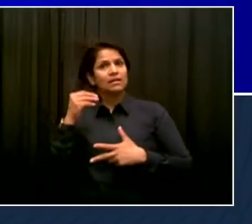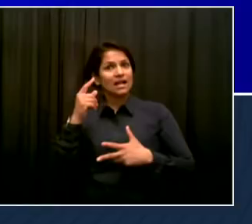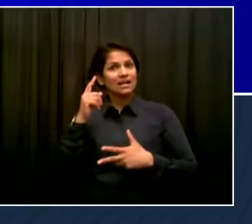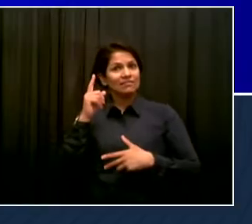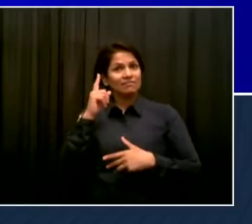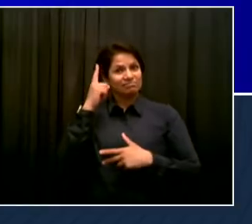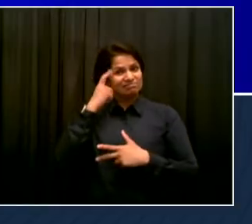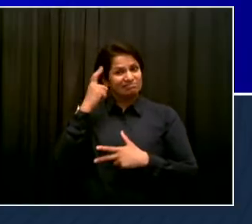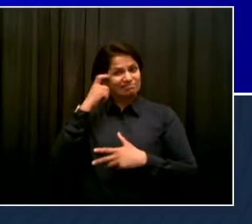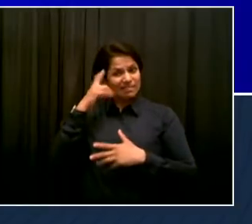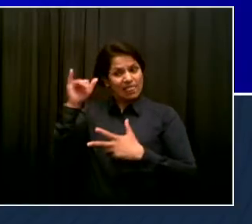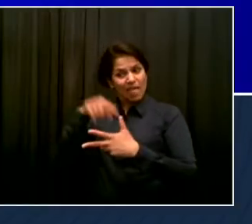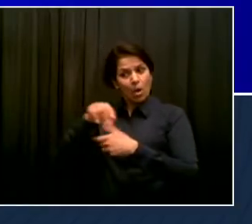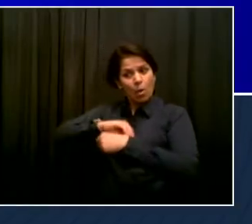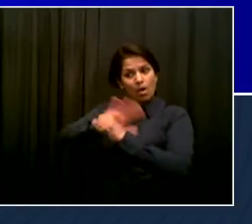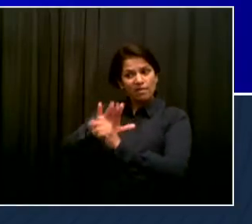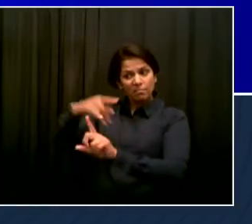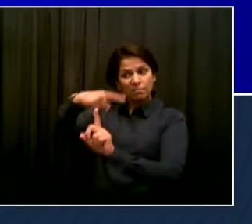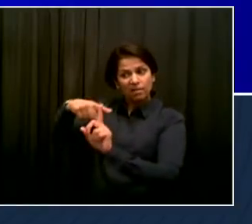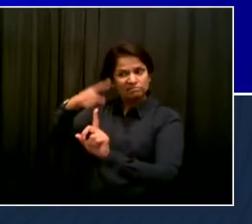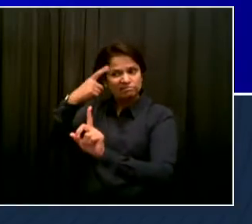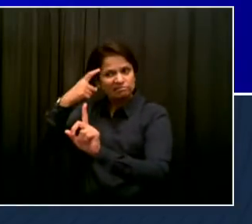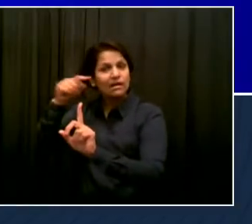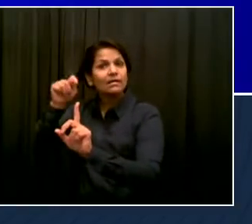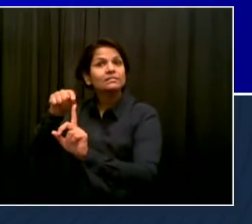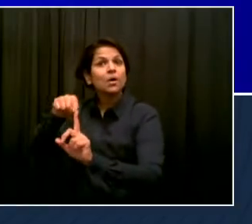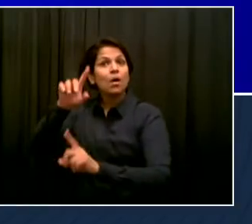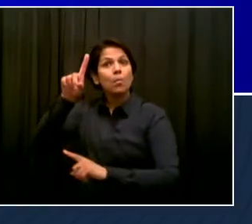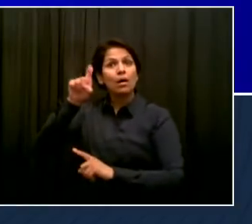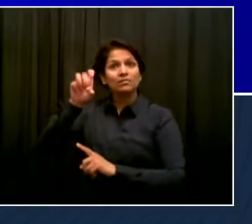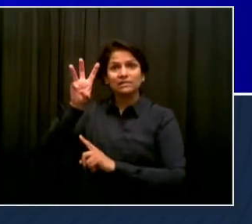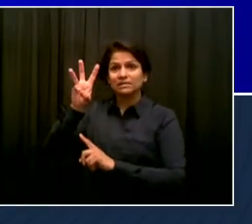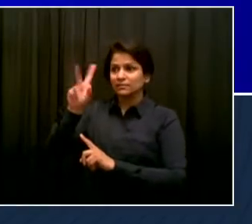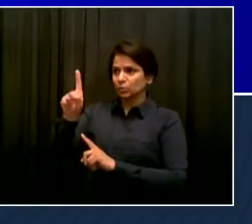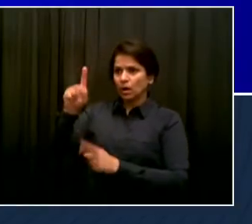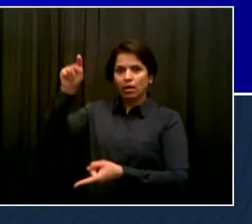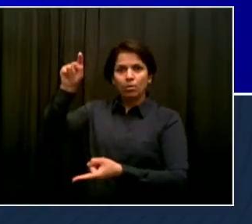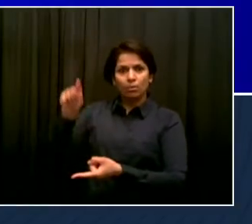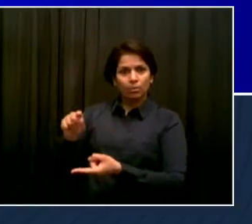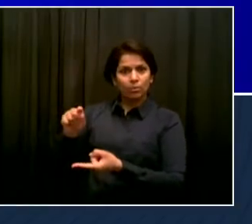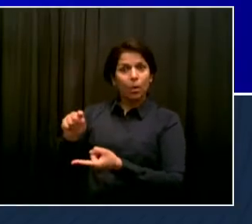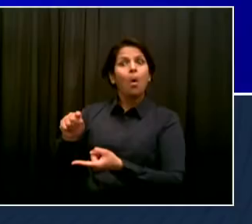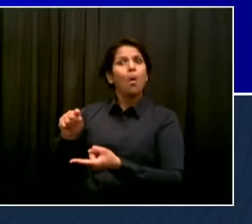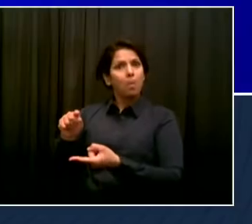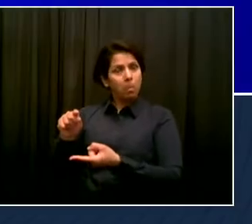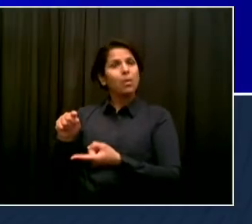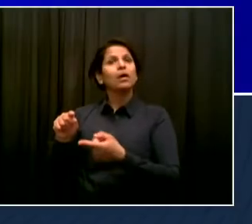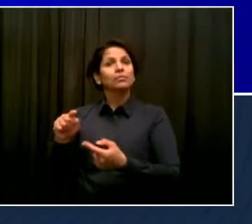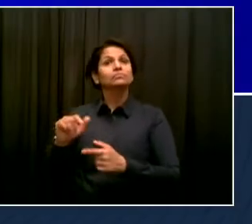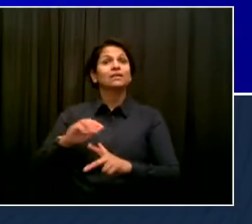DAILY NUMBER OF PEOPLE ADMITTED TO NEW YORK CITY HOSPITALS FOR SUECSPT EDCOVID-19, TODAY'S